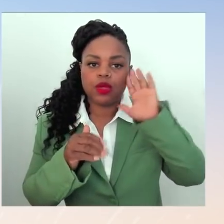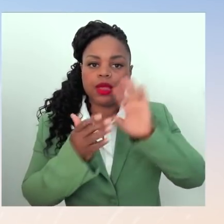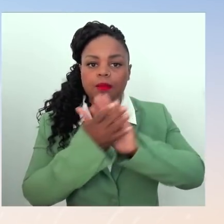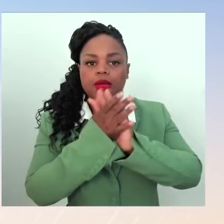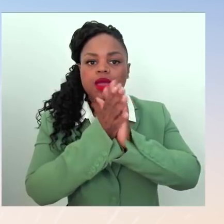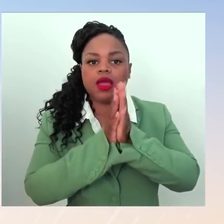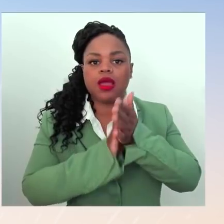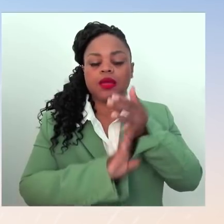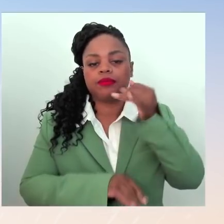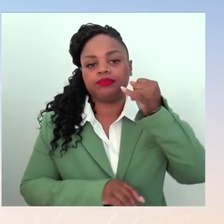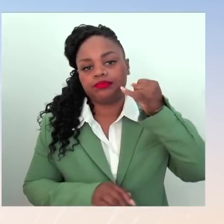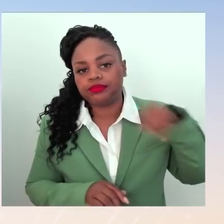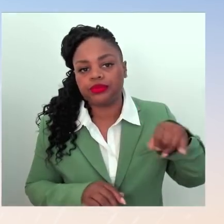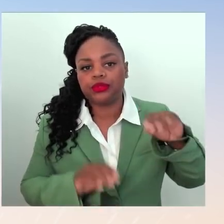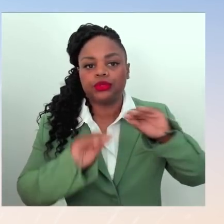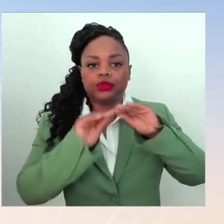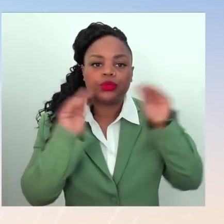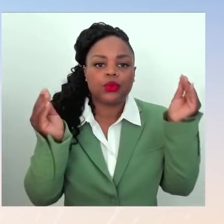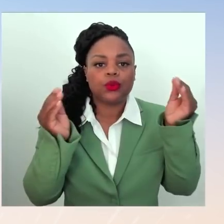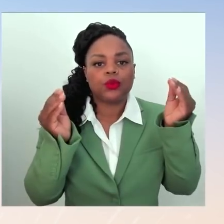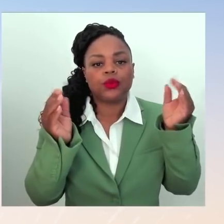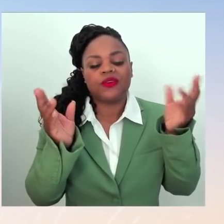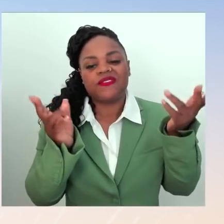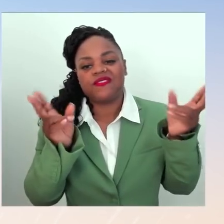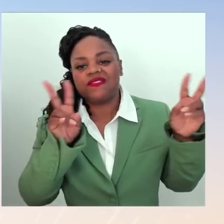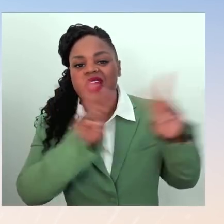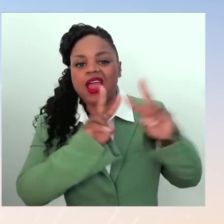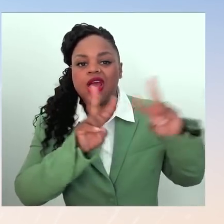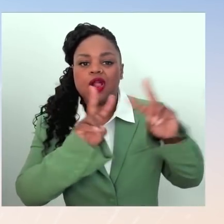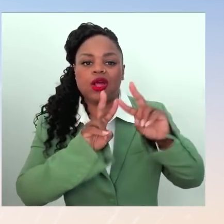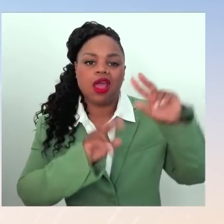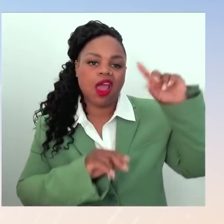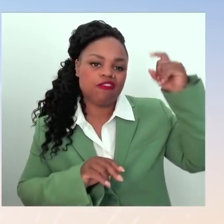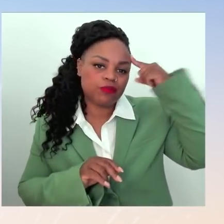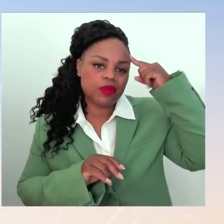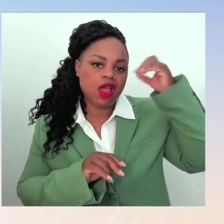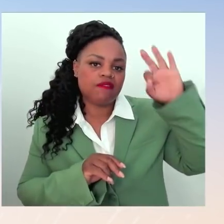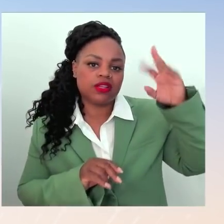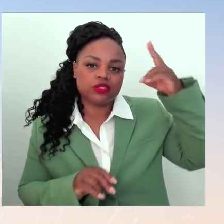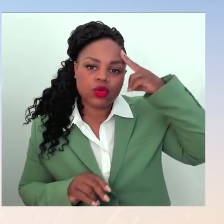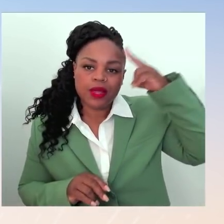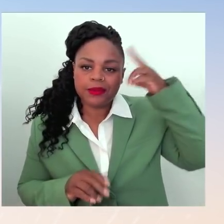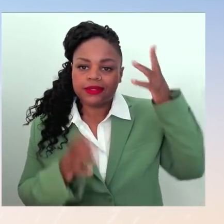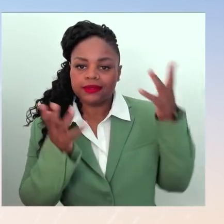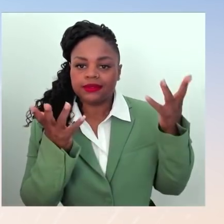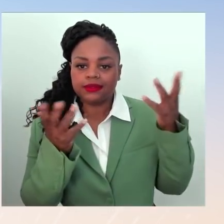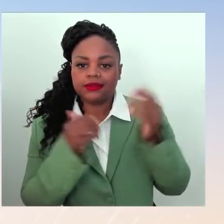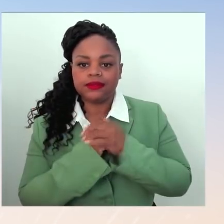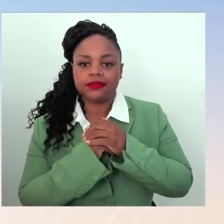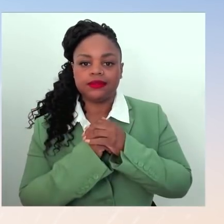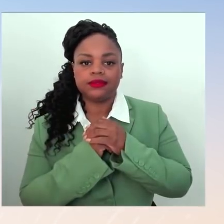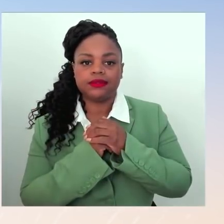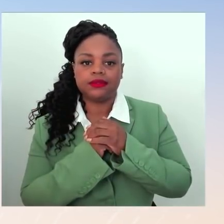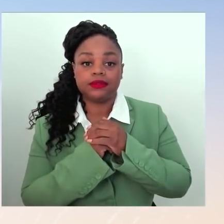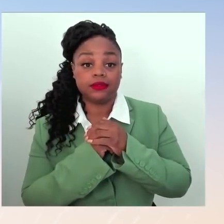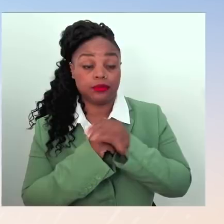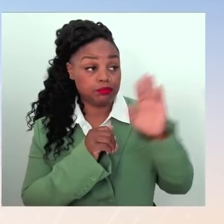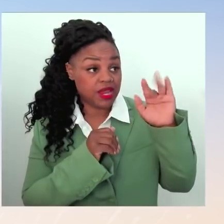in the present government in Saudi Arabia." Does President Biden still stand by those words about the government of Saudi Arabia? Ms. Psaki: He does.